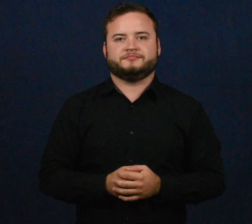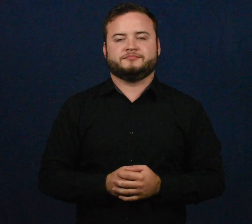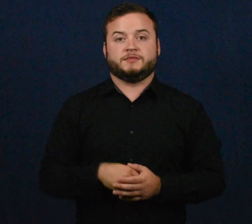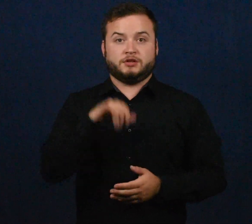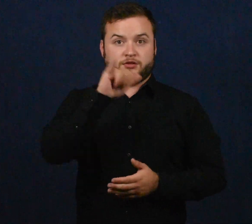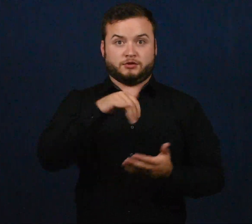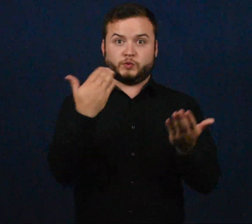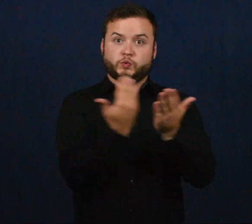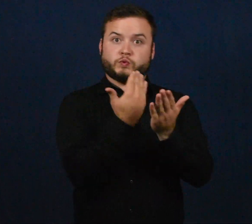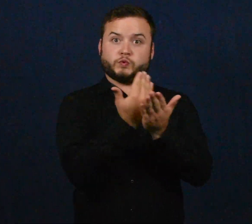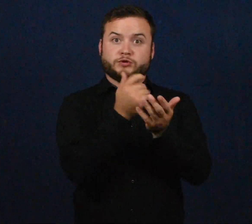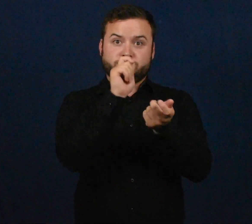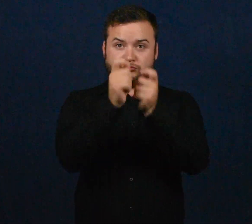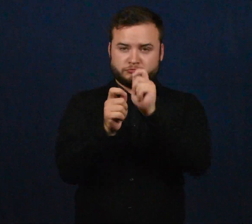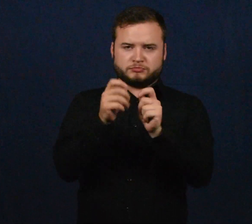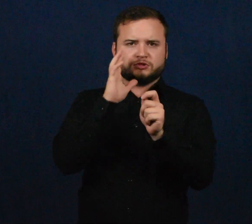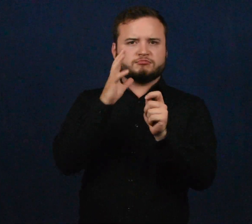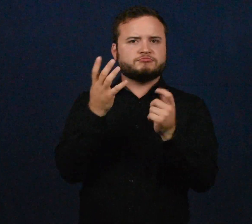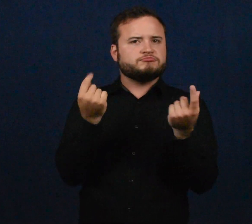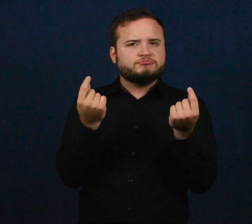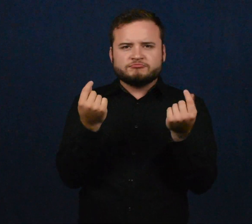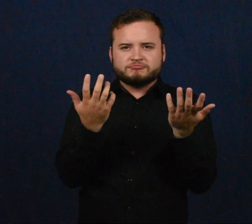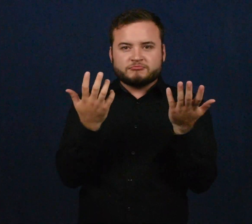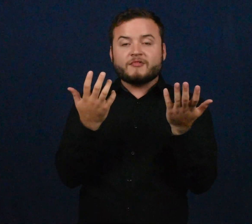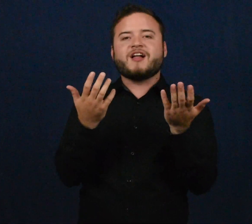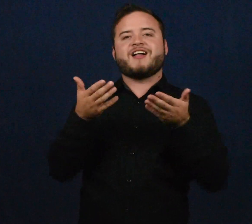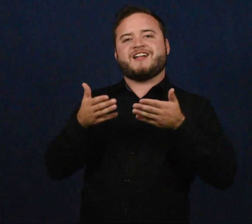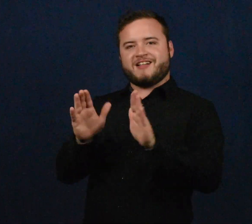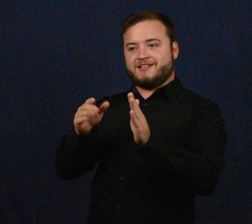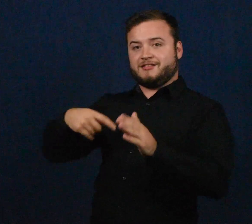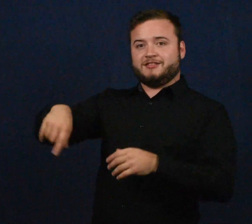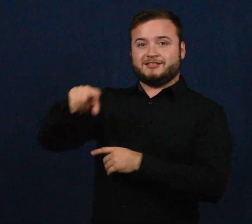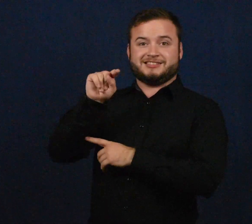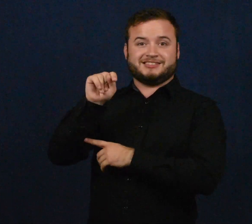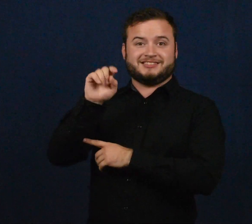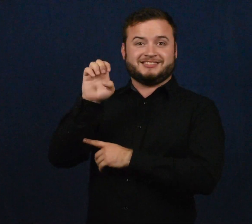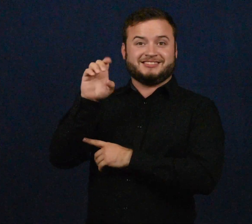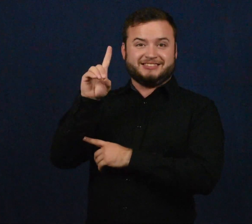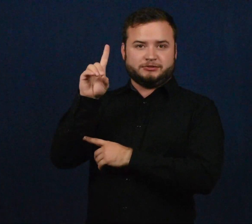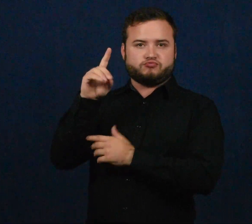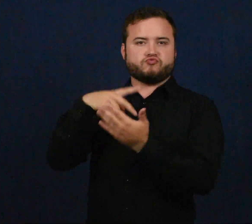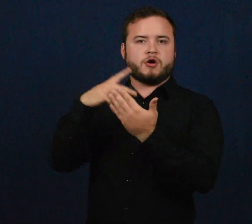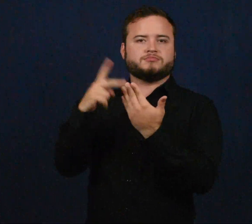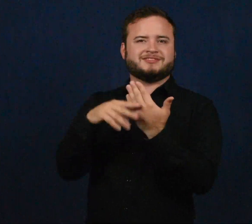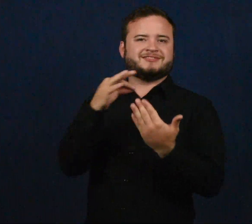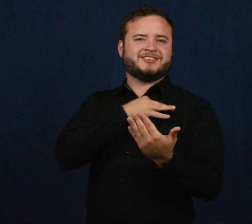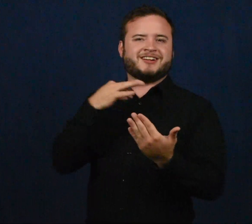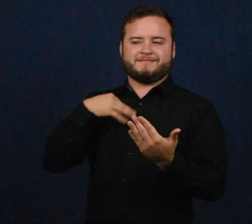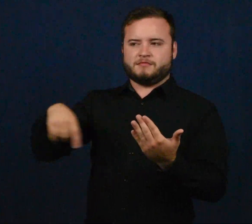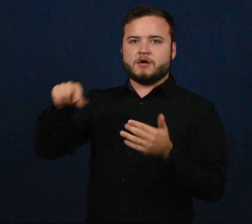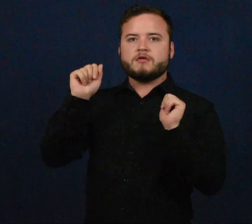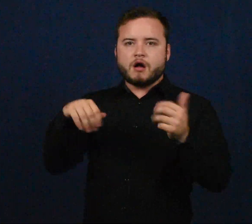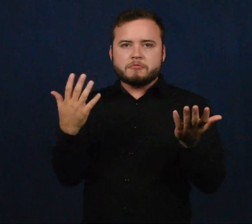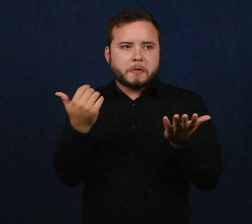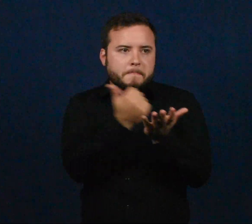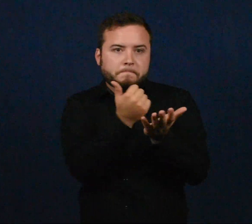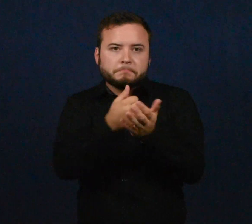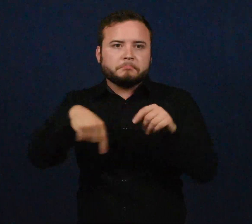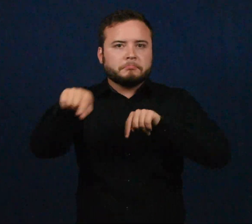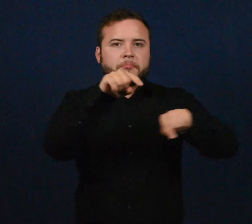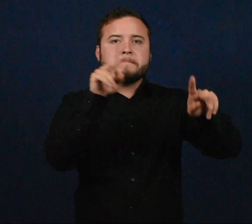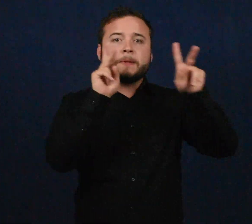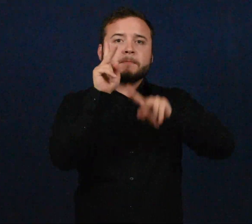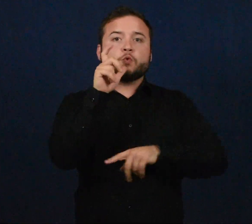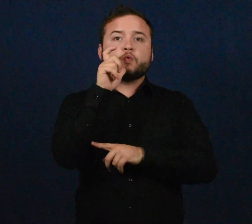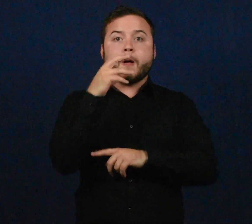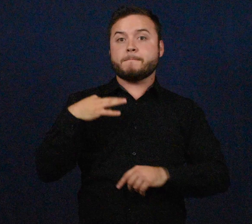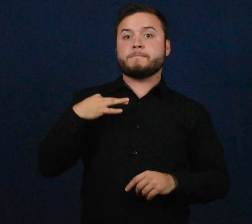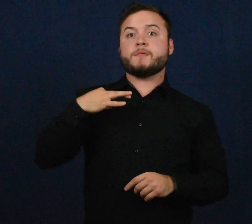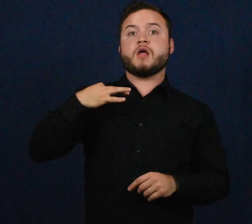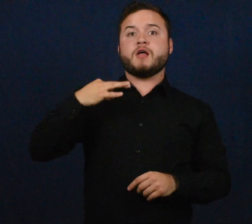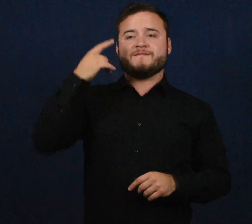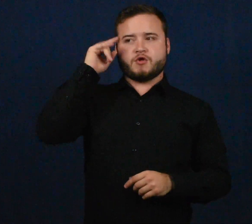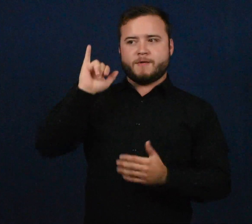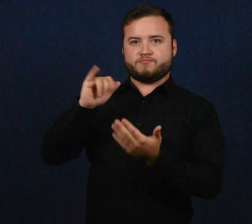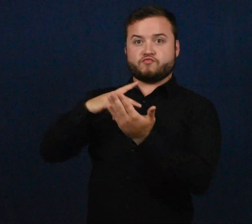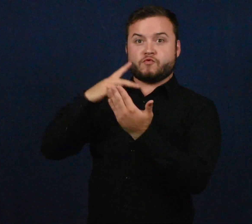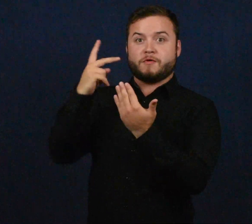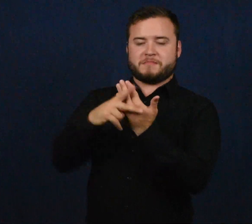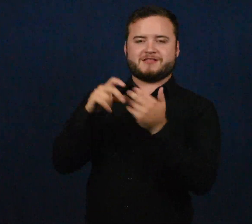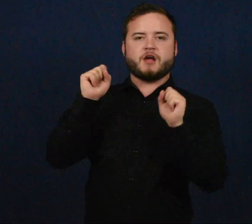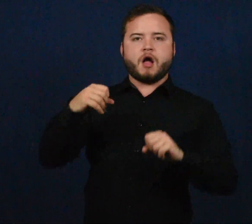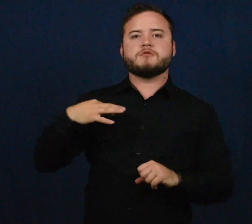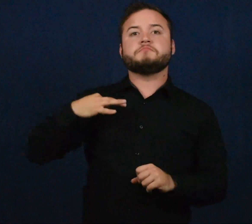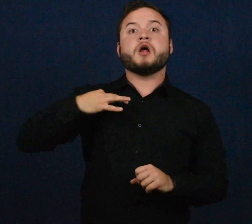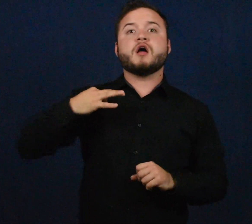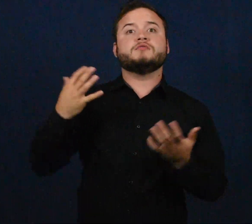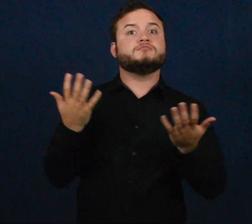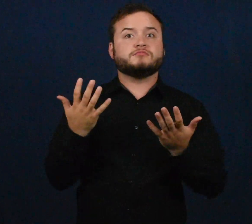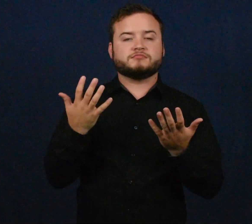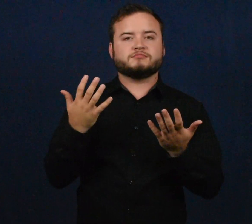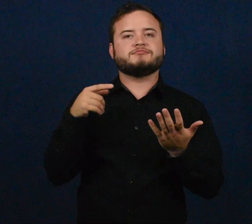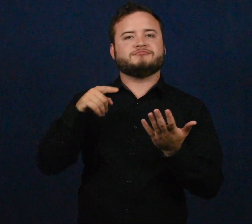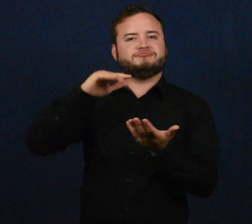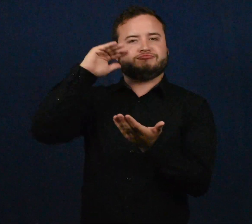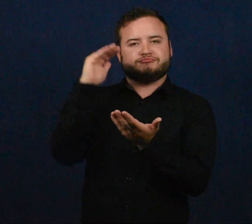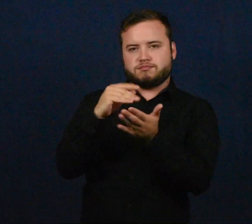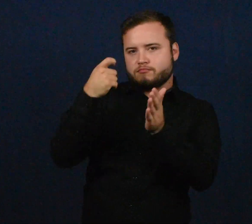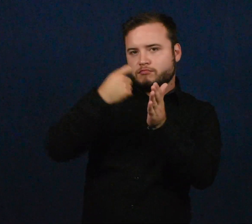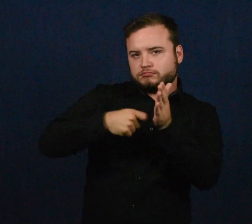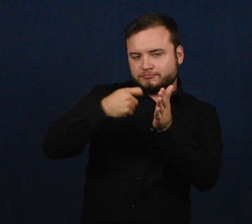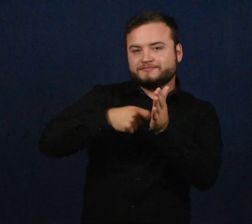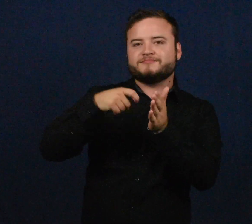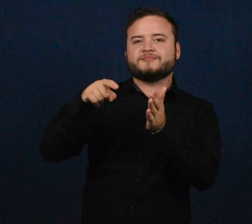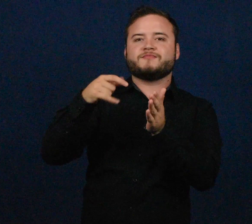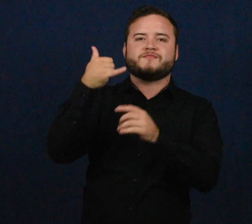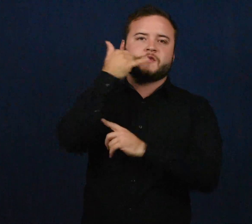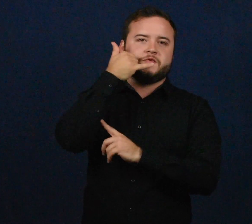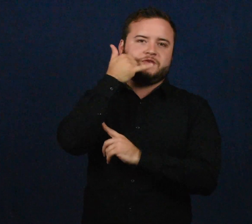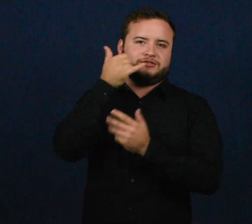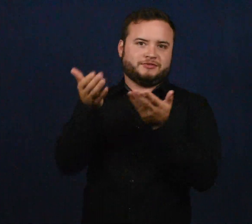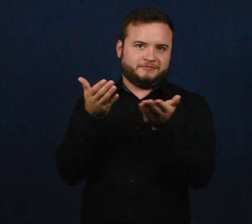The new changes will let the TED program staff help applicants apply for reduced cost phone service